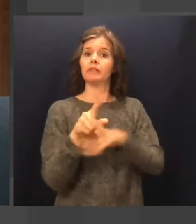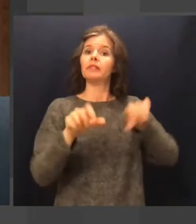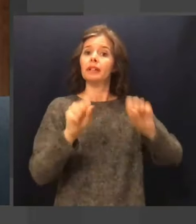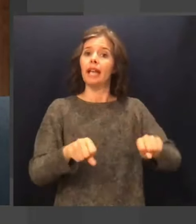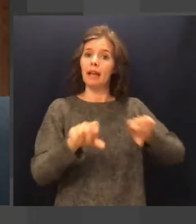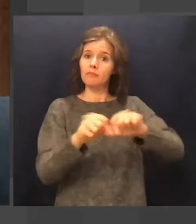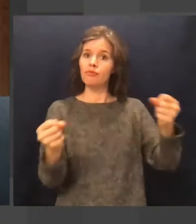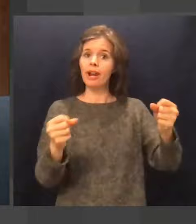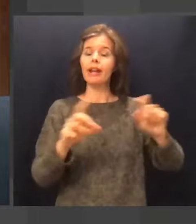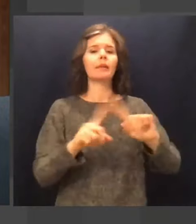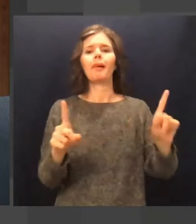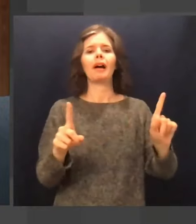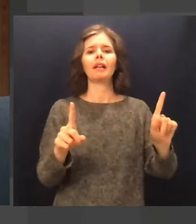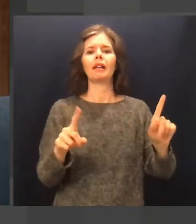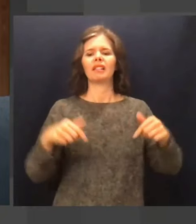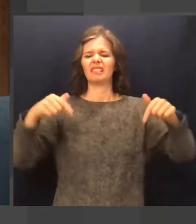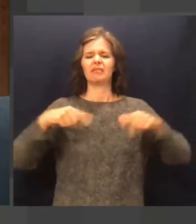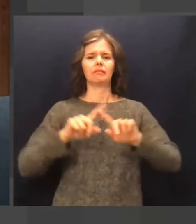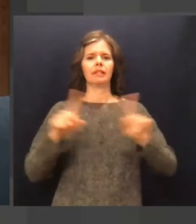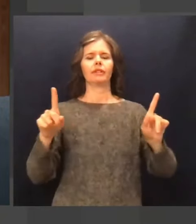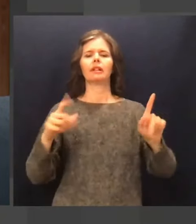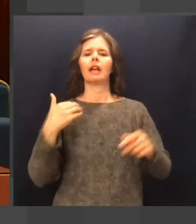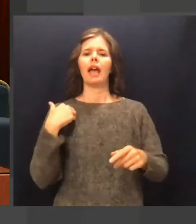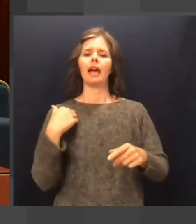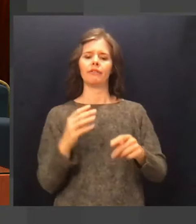WE SAW IN THE VIDEO BUT THEY